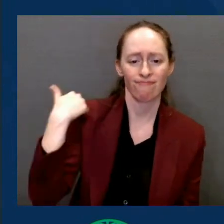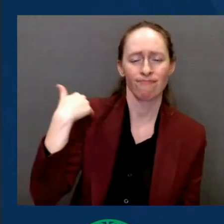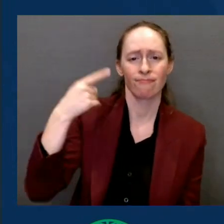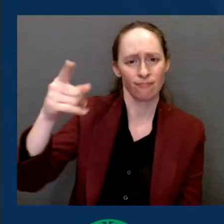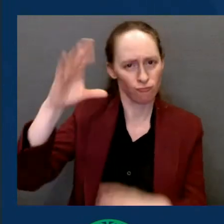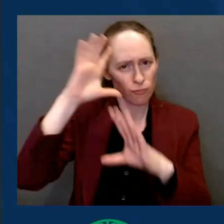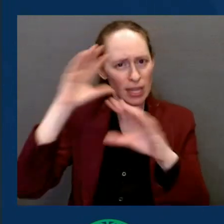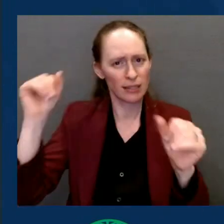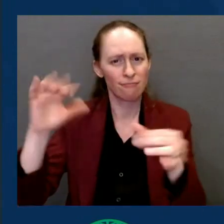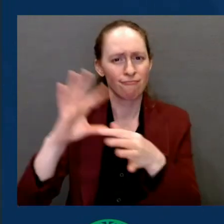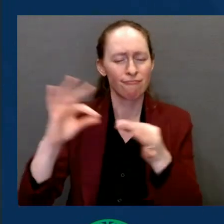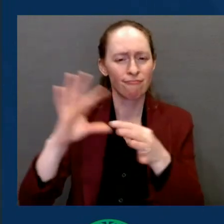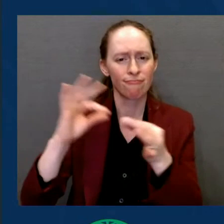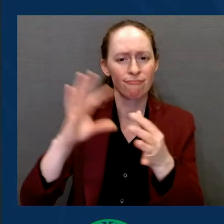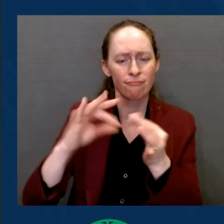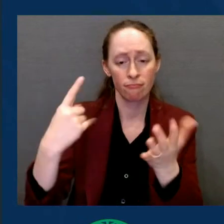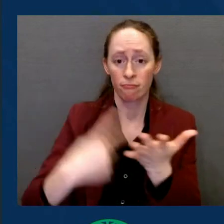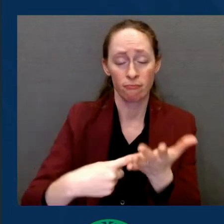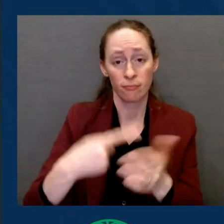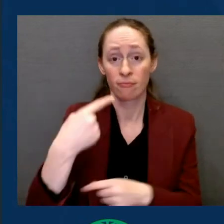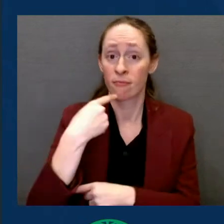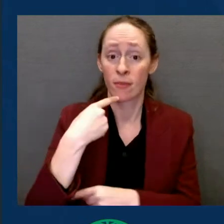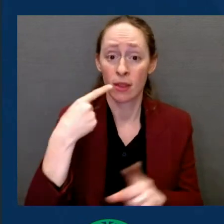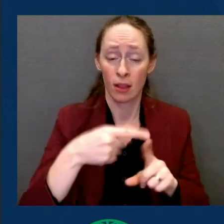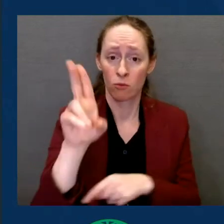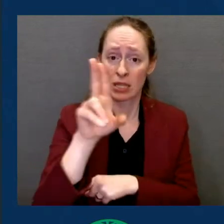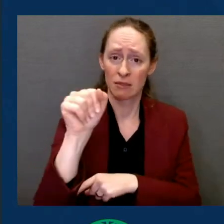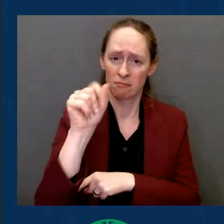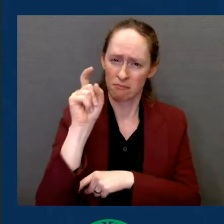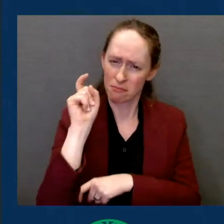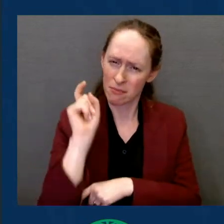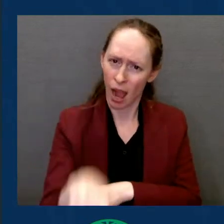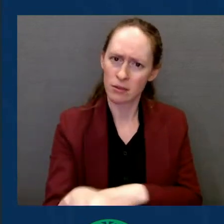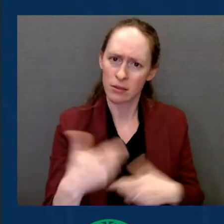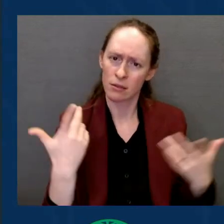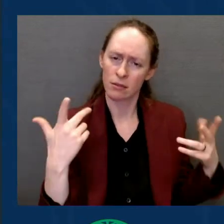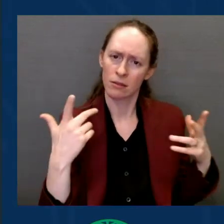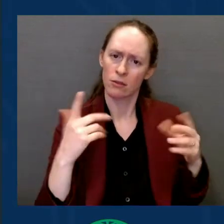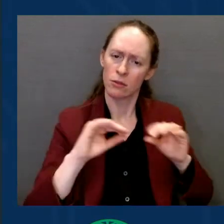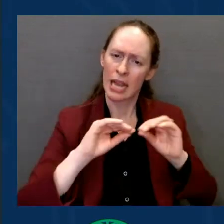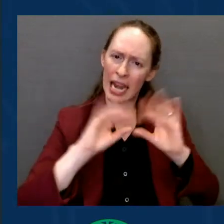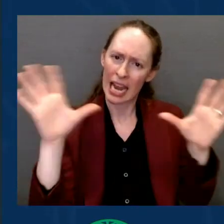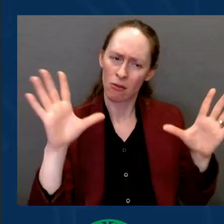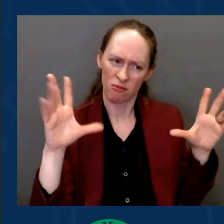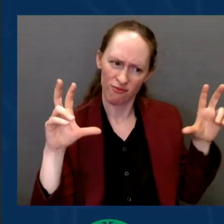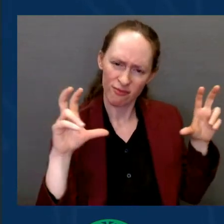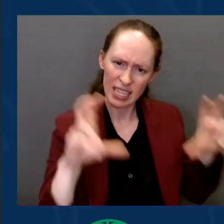Success will show the will to work with Africans. And I believe that is on a concrete,